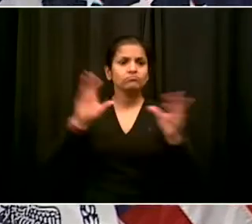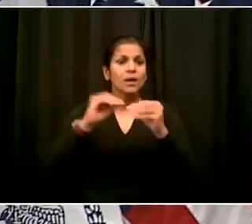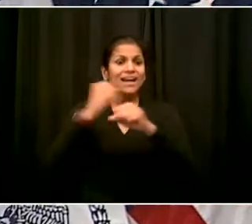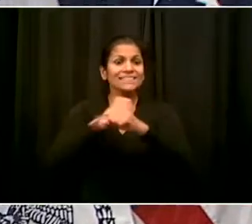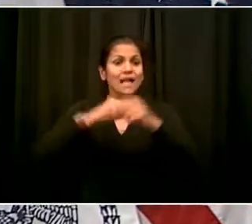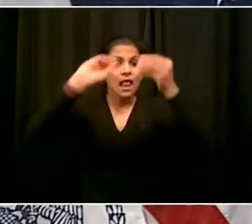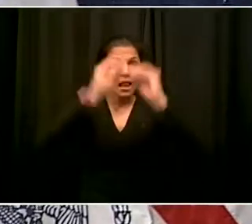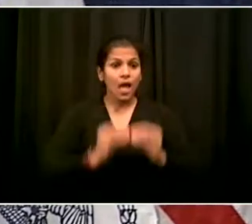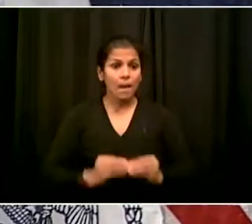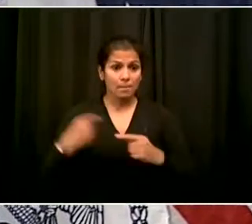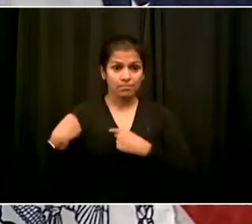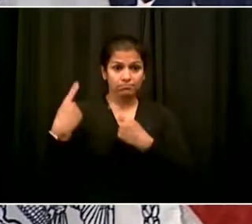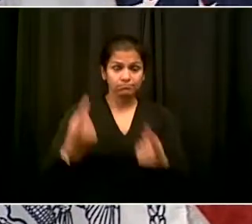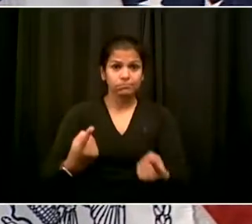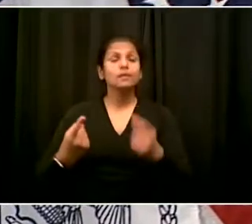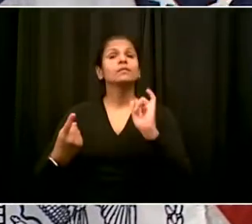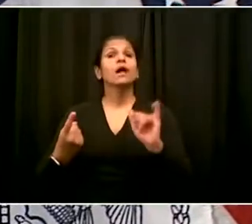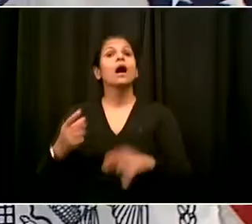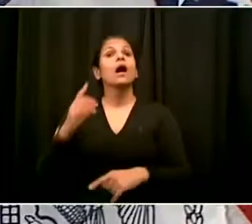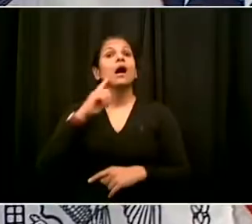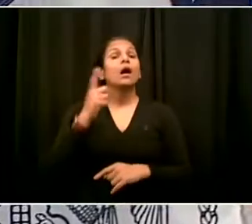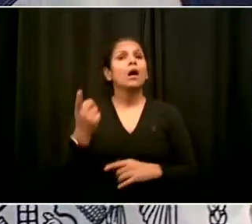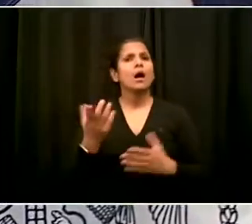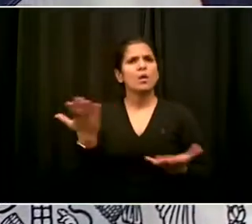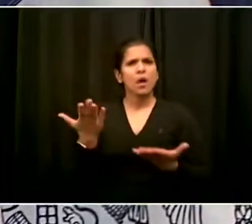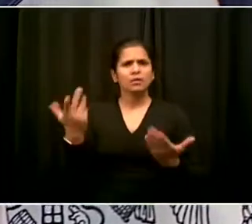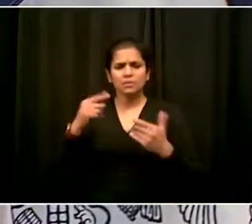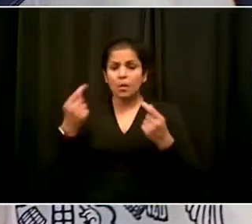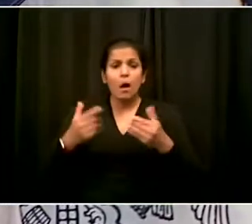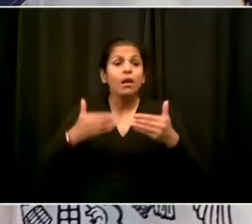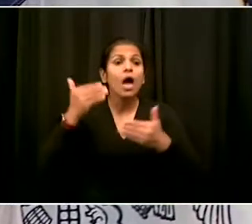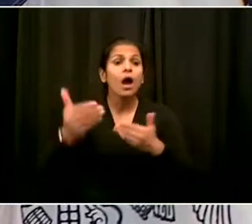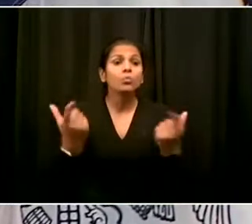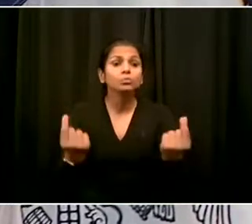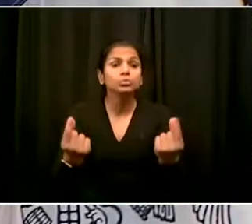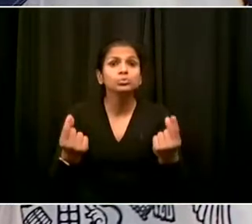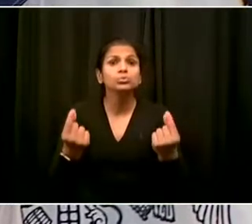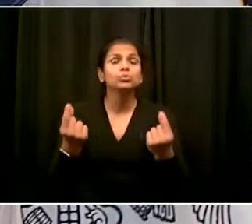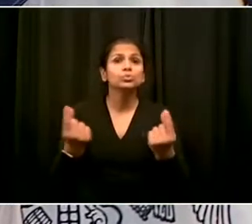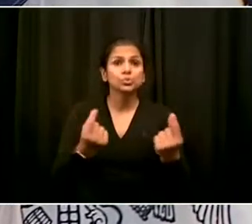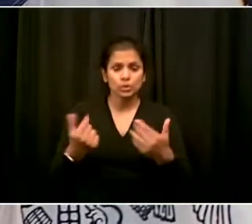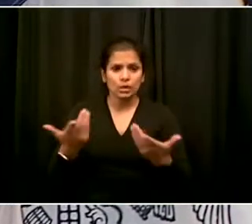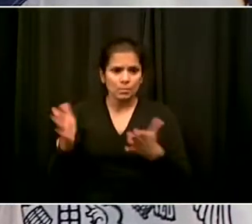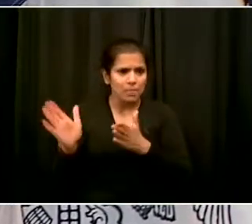GOOD MORNING, EVERYBODY. TODAY WE WANT TO FOCUS ON NOT